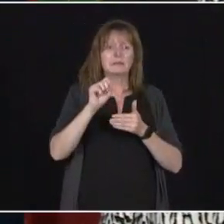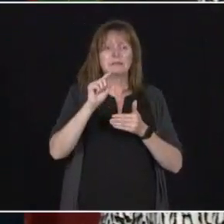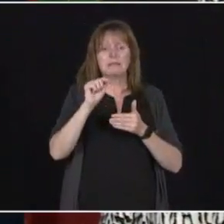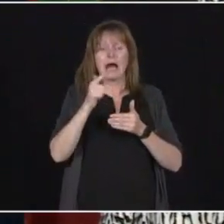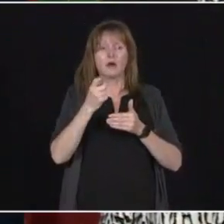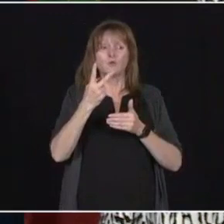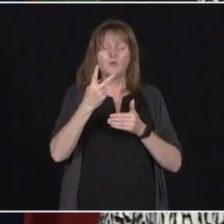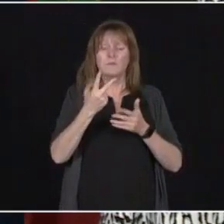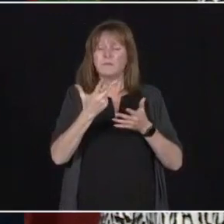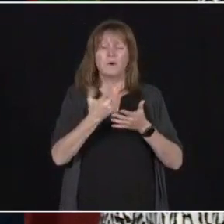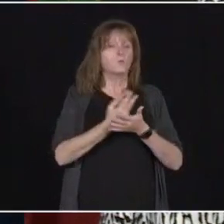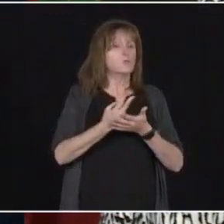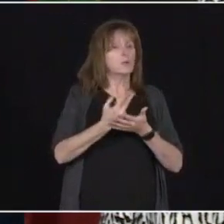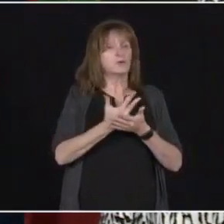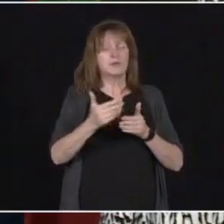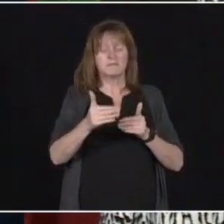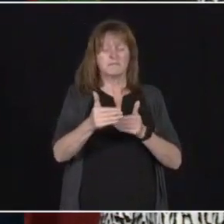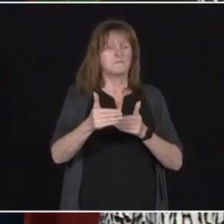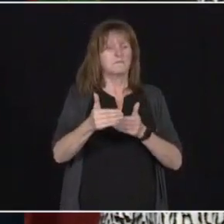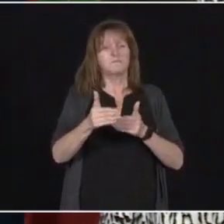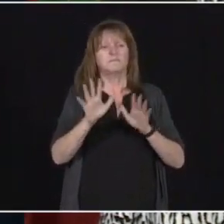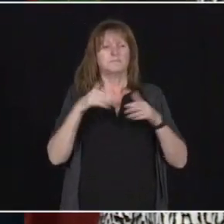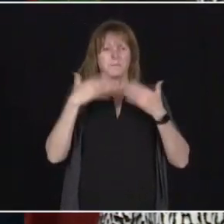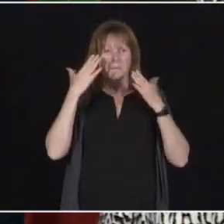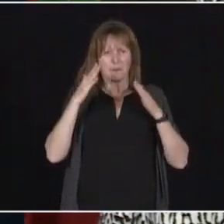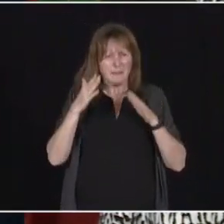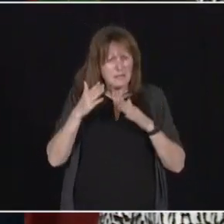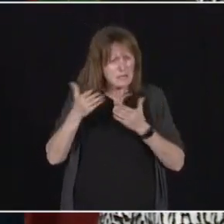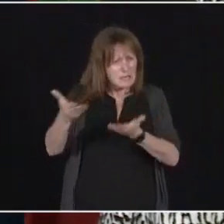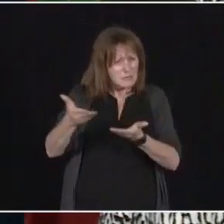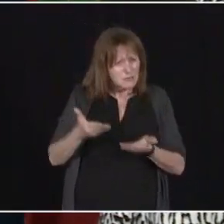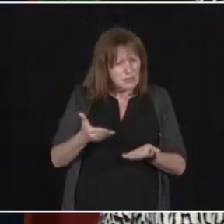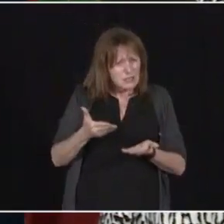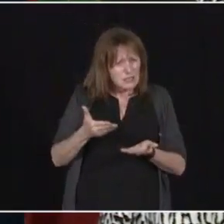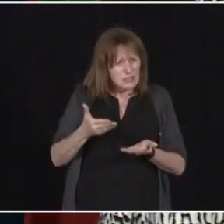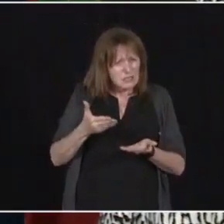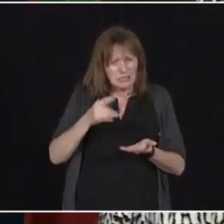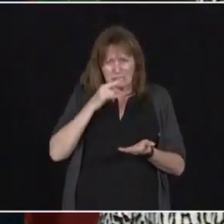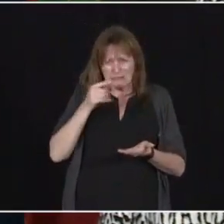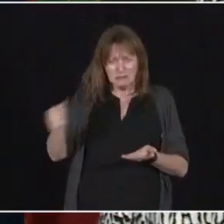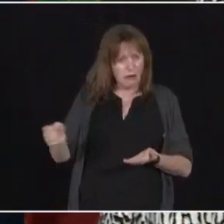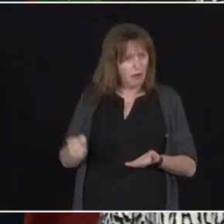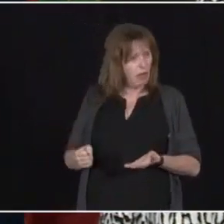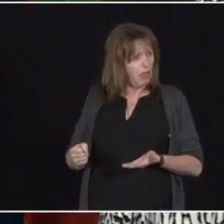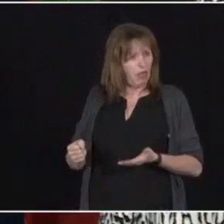we were talking for a couple weeks for stage 2 or maybe sooner, that is up to the health table,